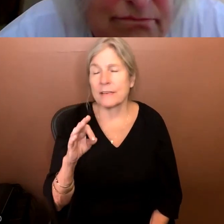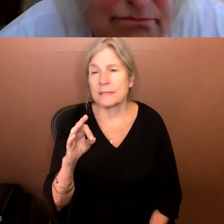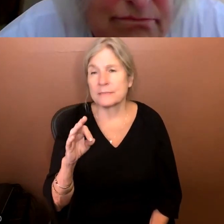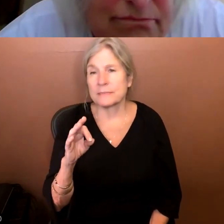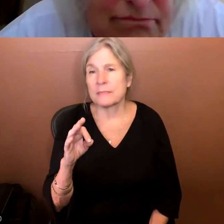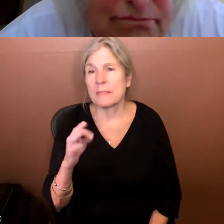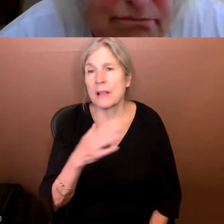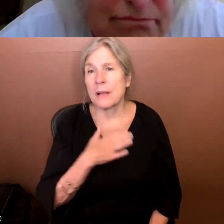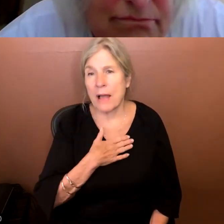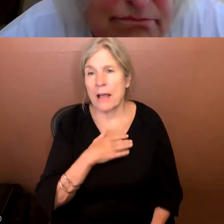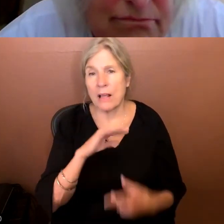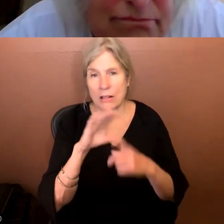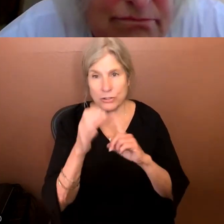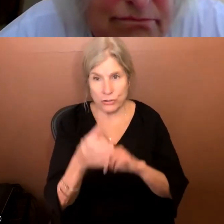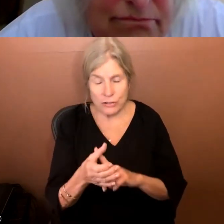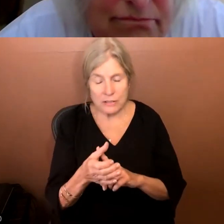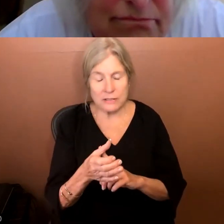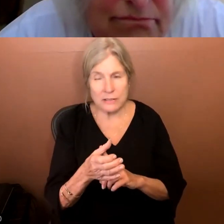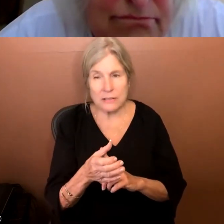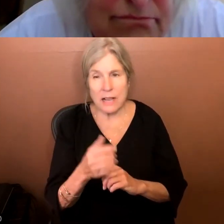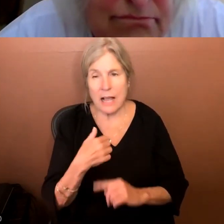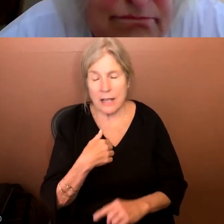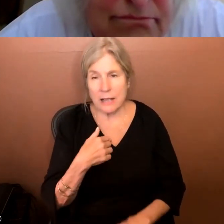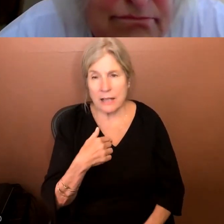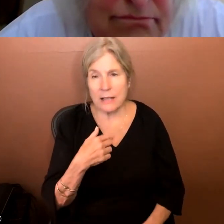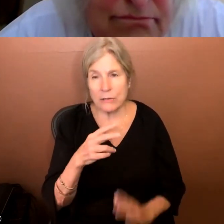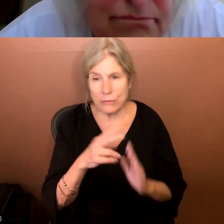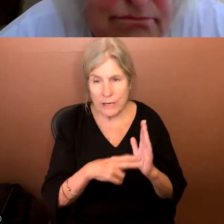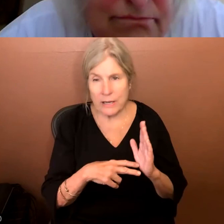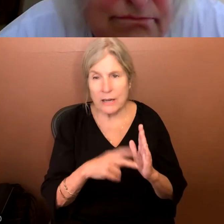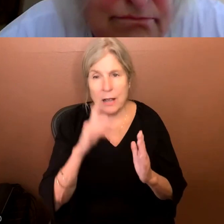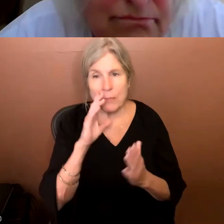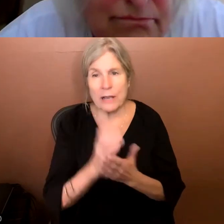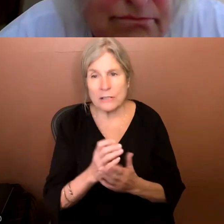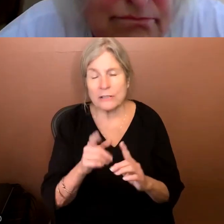my culture I read pictures from left to right as well as